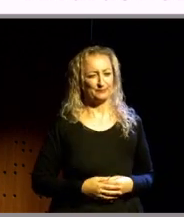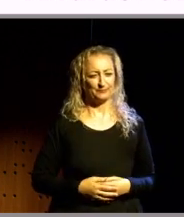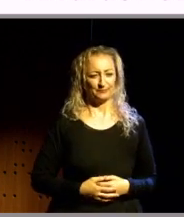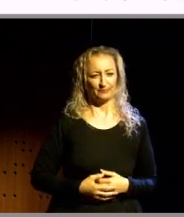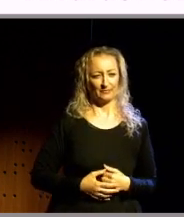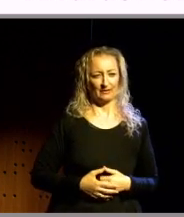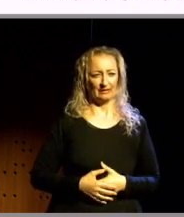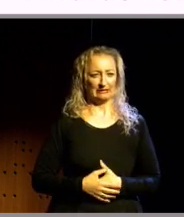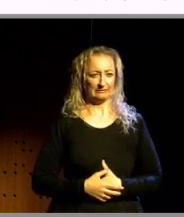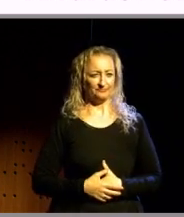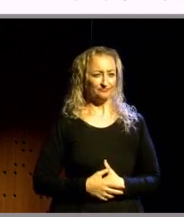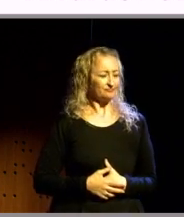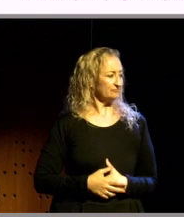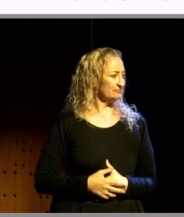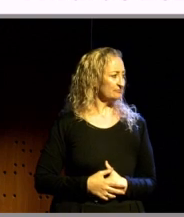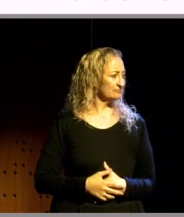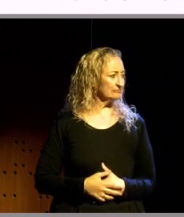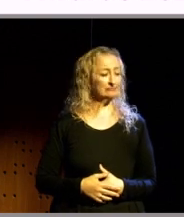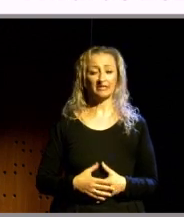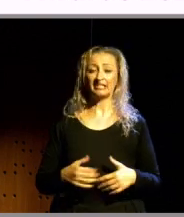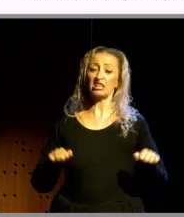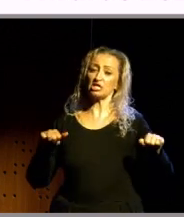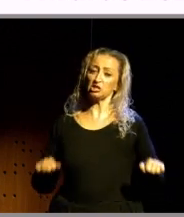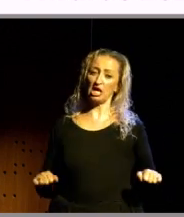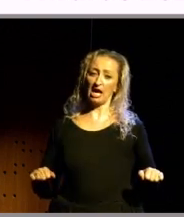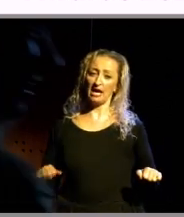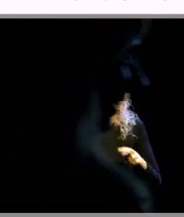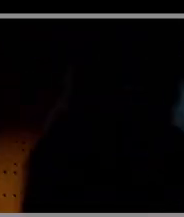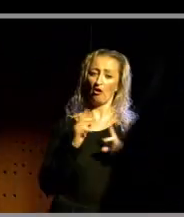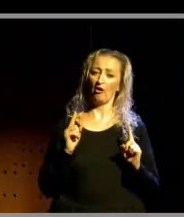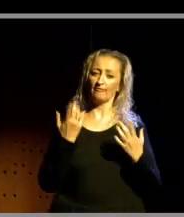So, of course, the chair of the First Nations Arts and Culture panel,